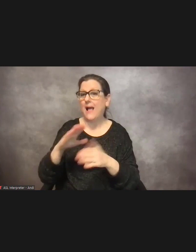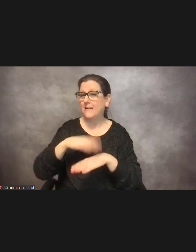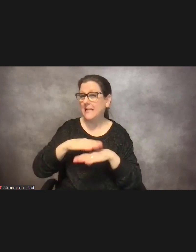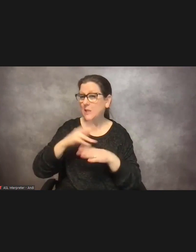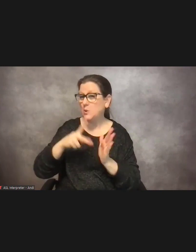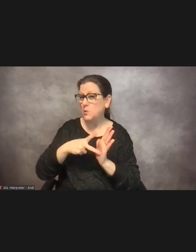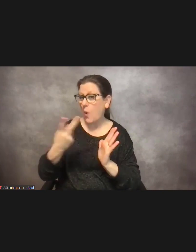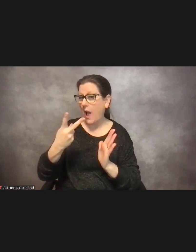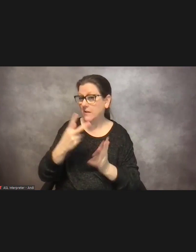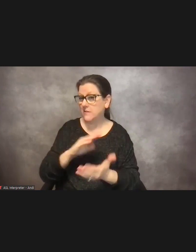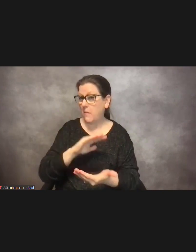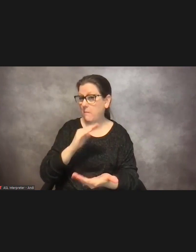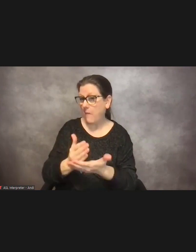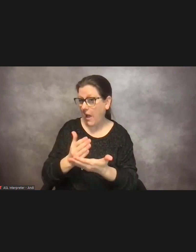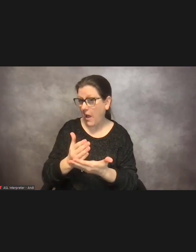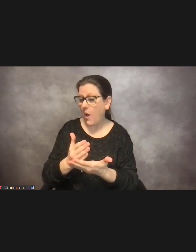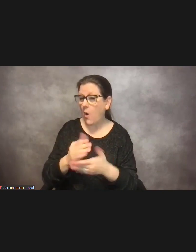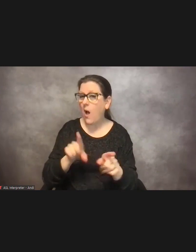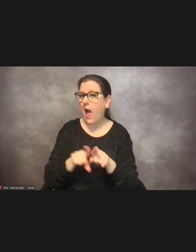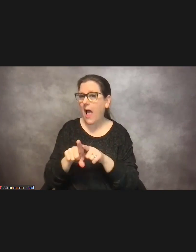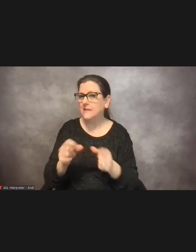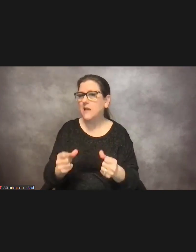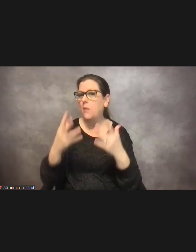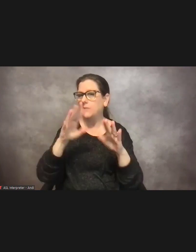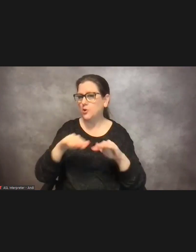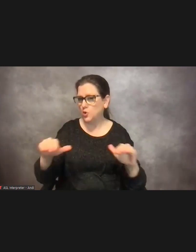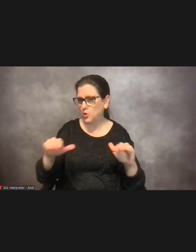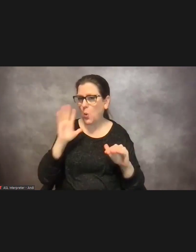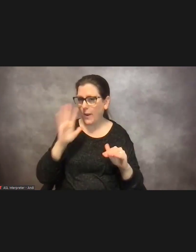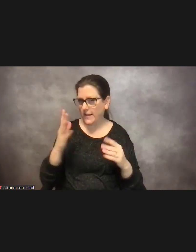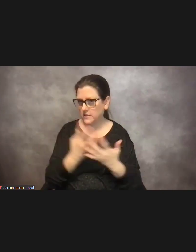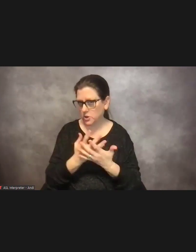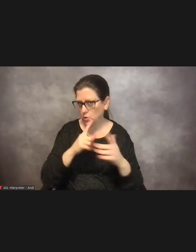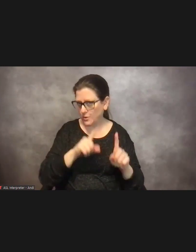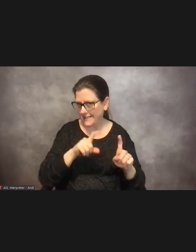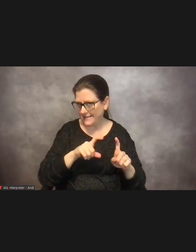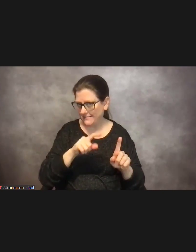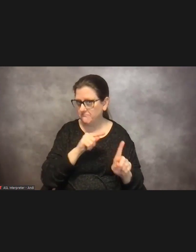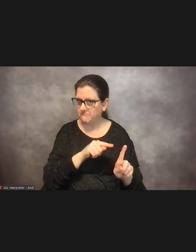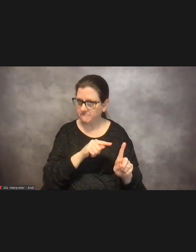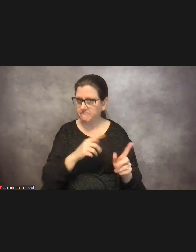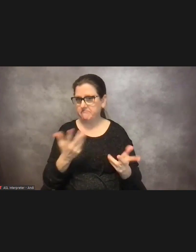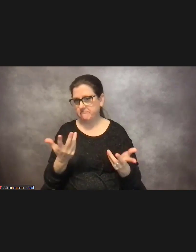probe covers as you have a total number of children to be screened.